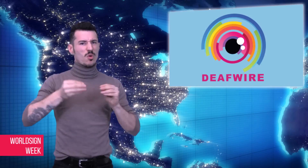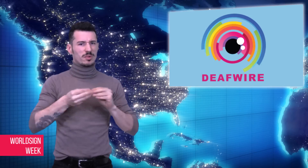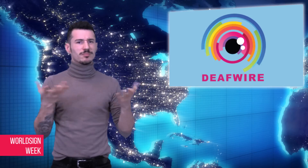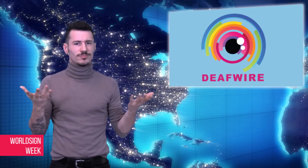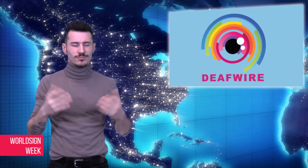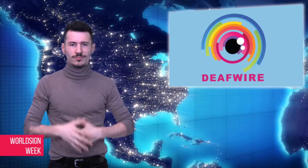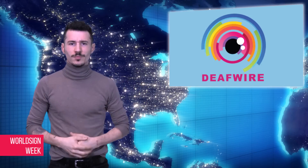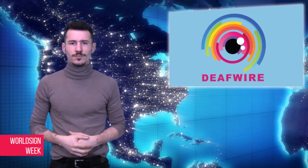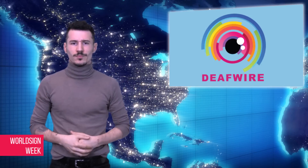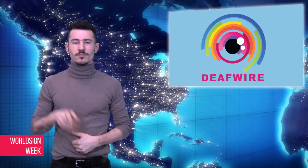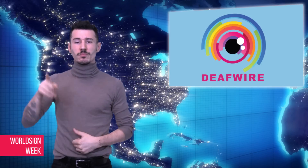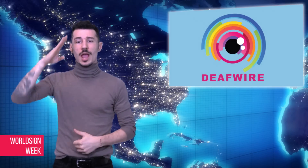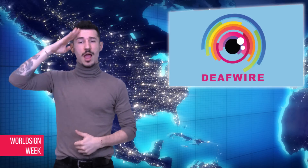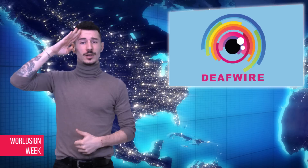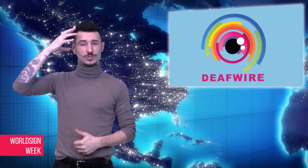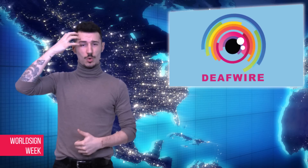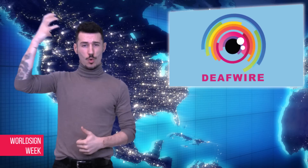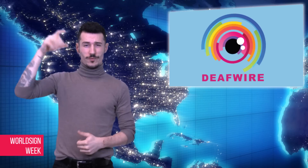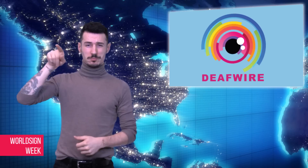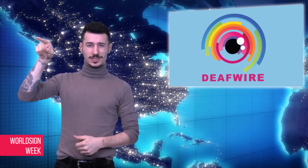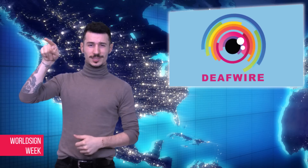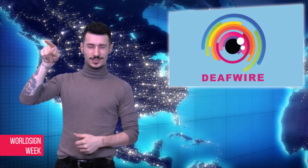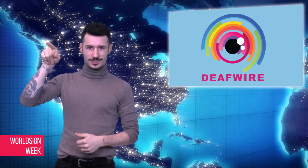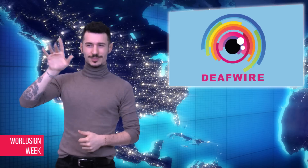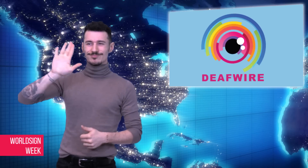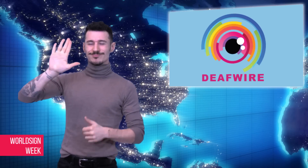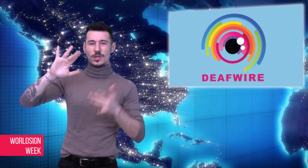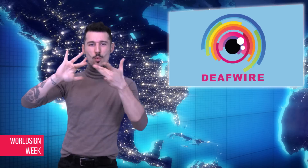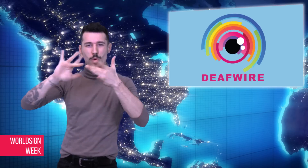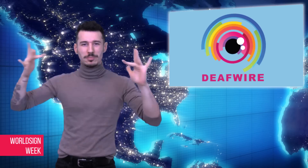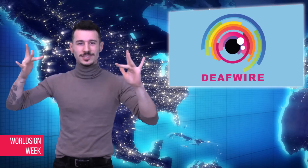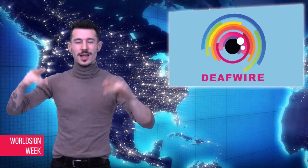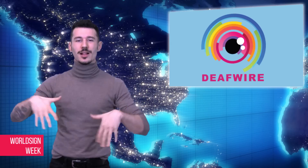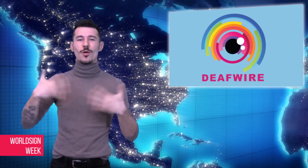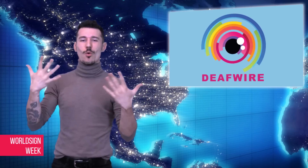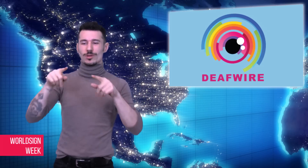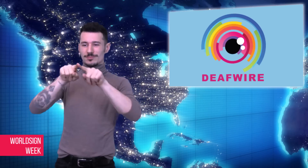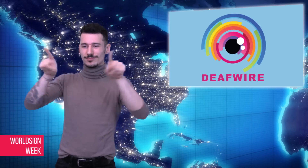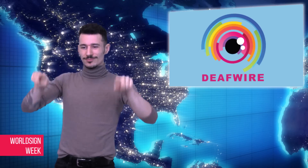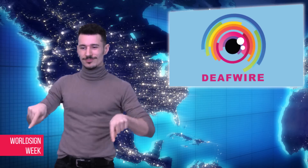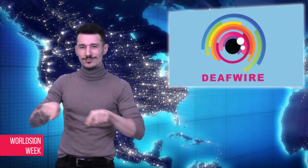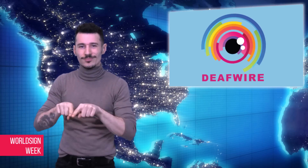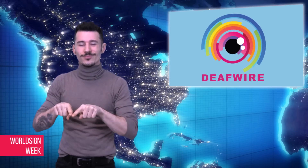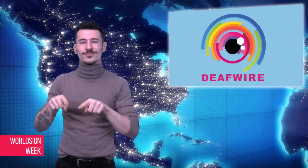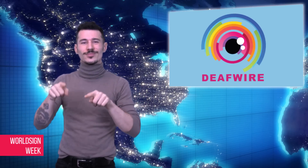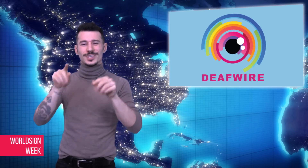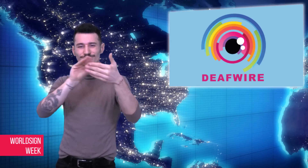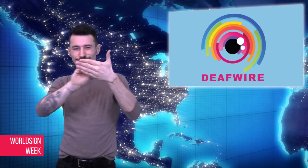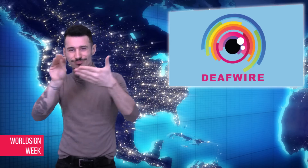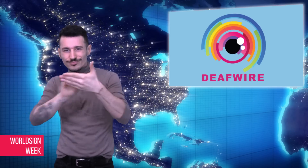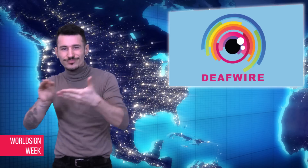printed materials and telephone based information. Over 5,000 ISL users do not